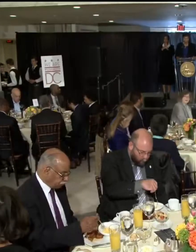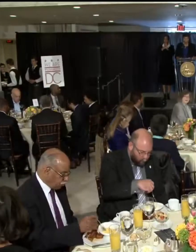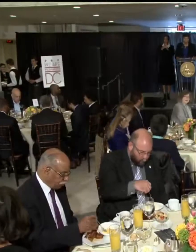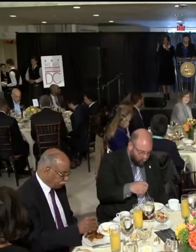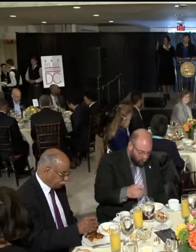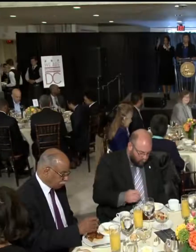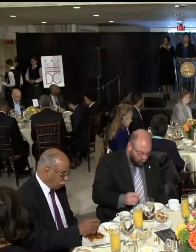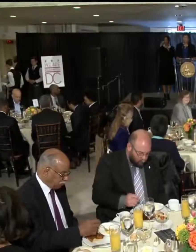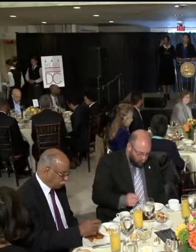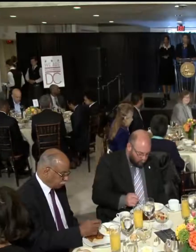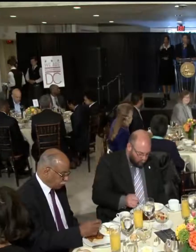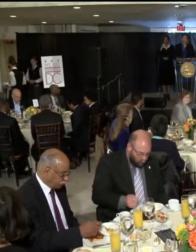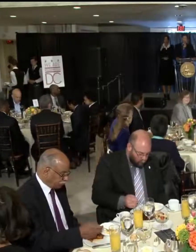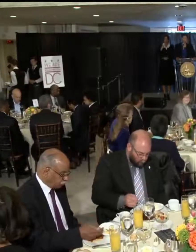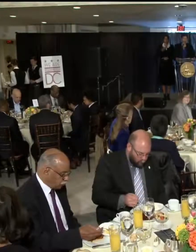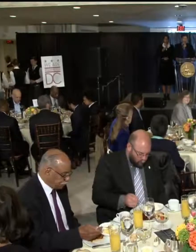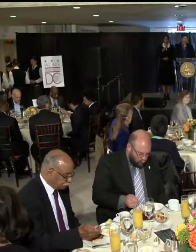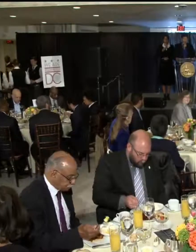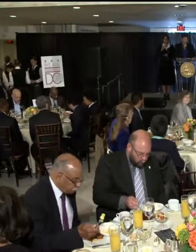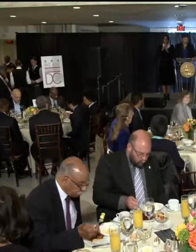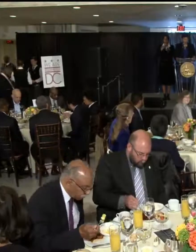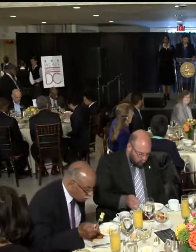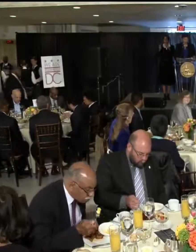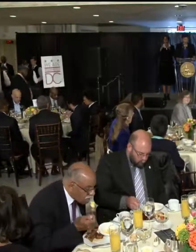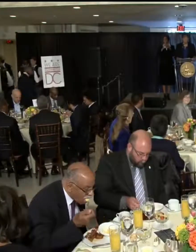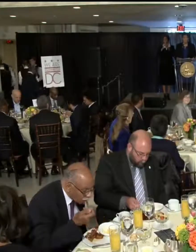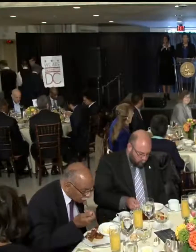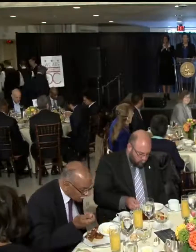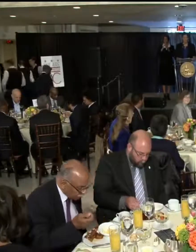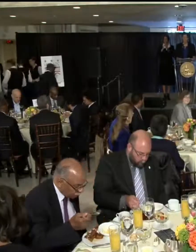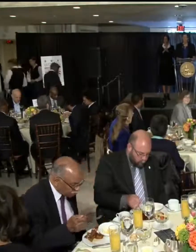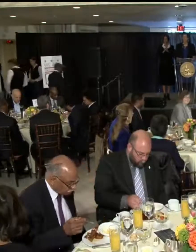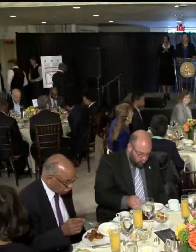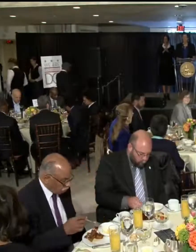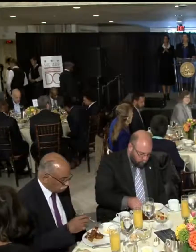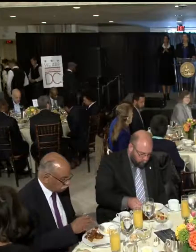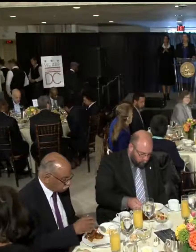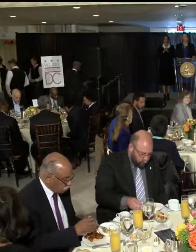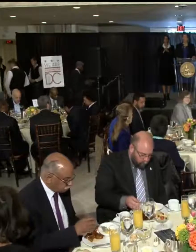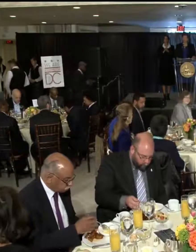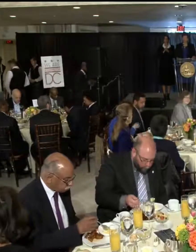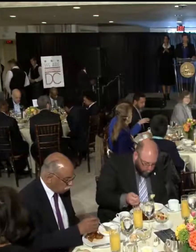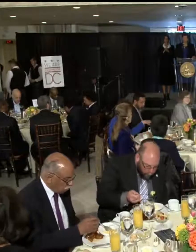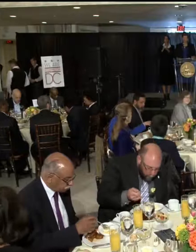US AND FOR ALL AMERICANS AND HE HAPPENS TO BE OUR NEIGHBOR FROM